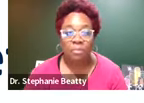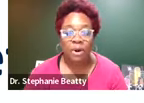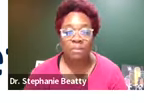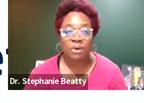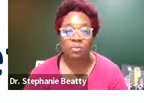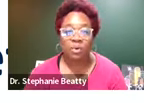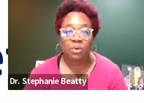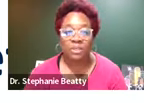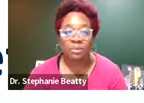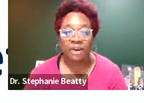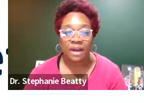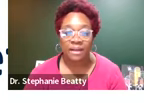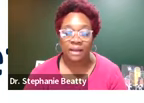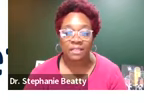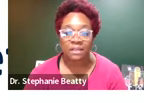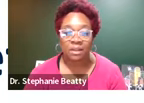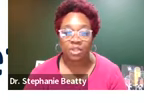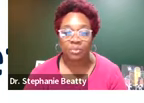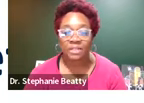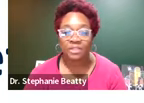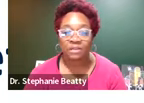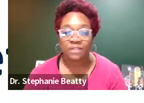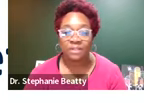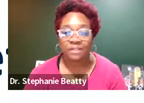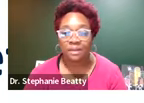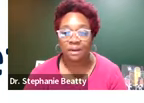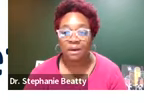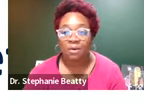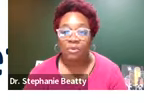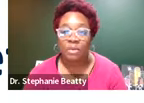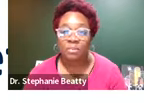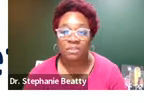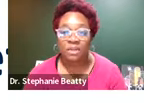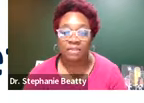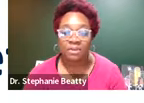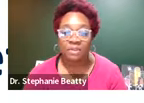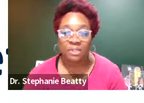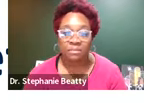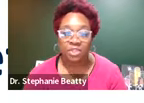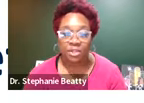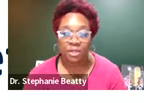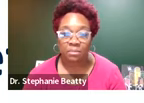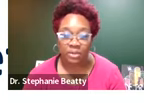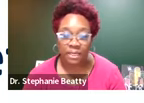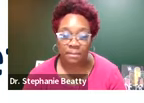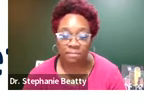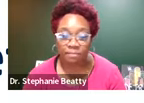Our primary role is to provide ASL interpreting services for members of the University of Michigan community.